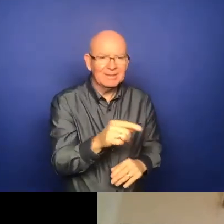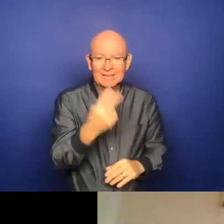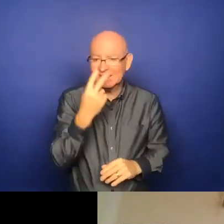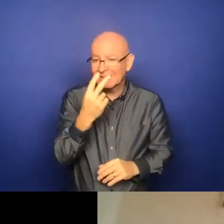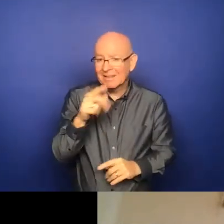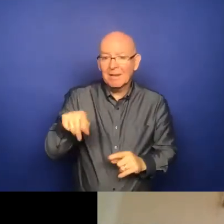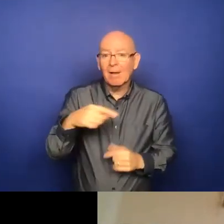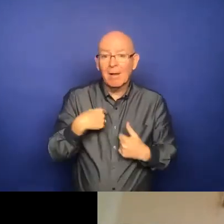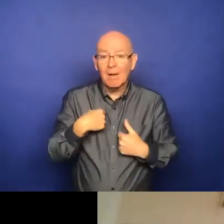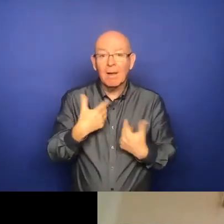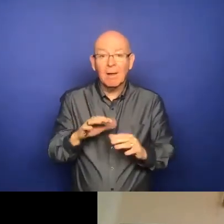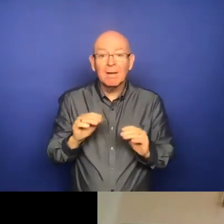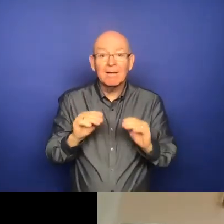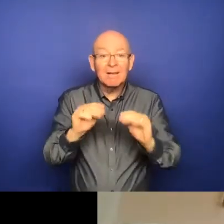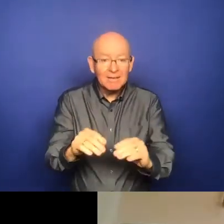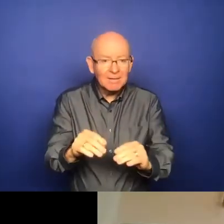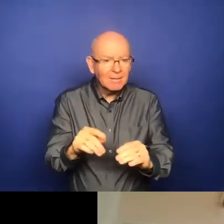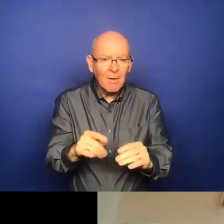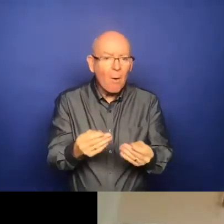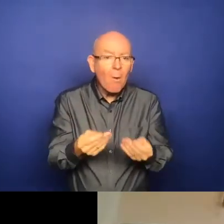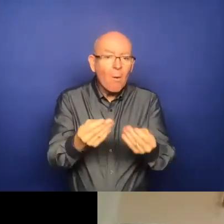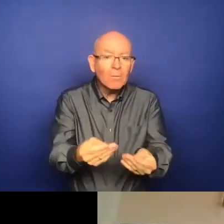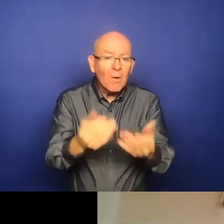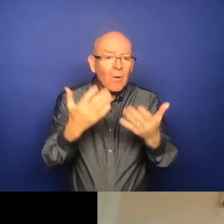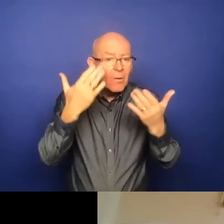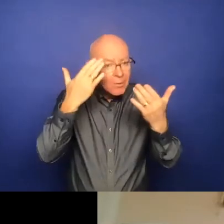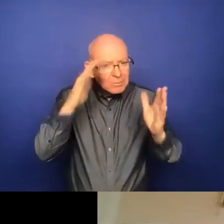for all of their surveys. And you also have to remember if you are doing